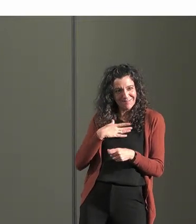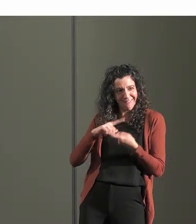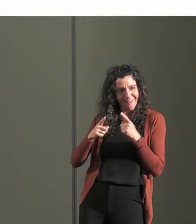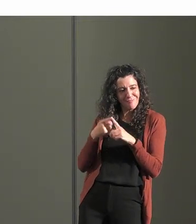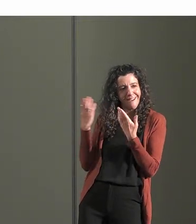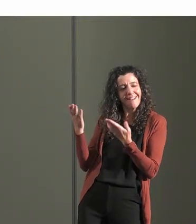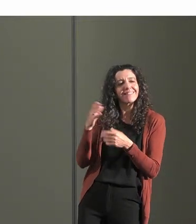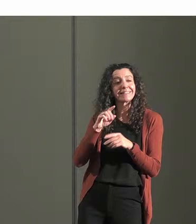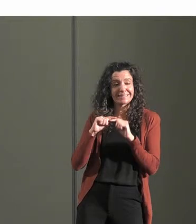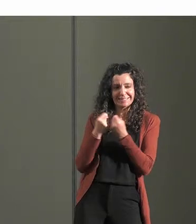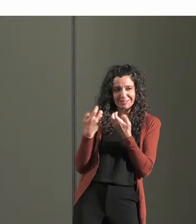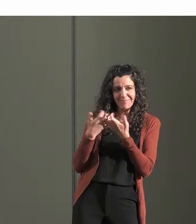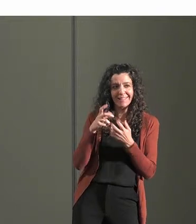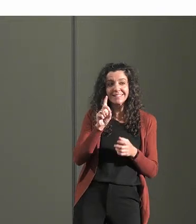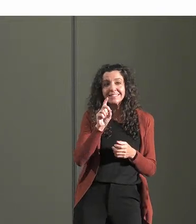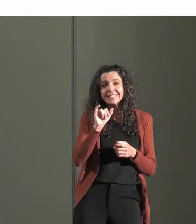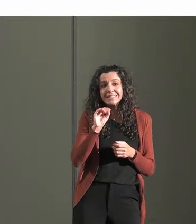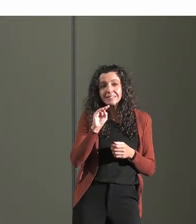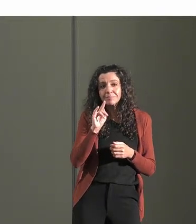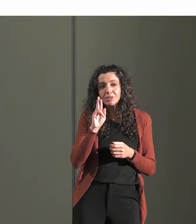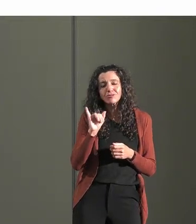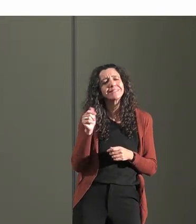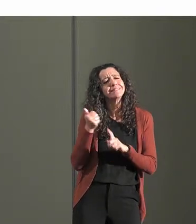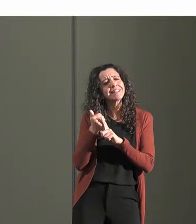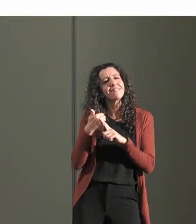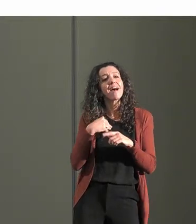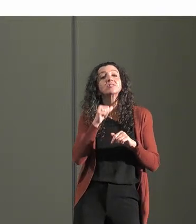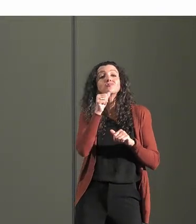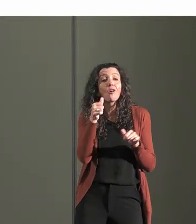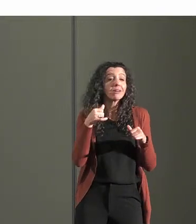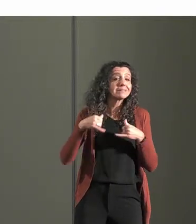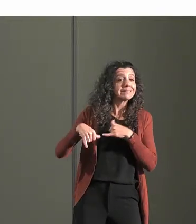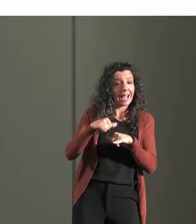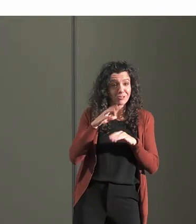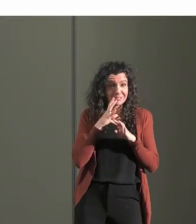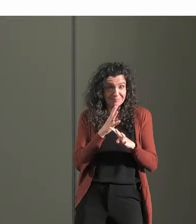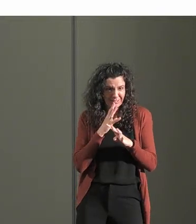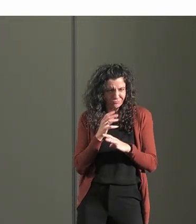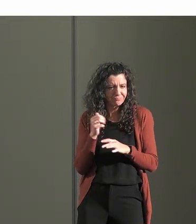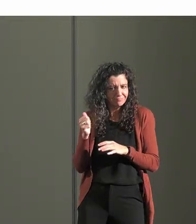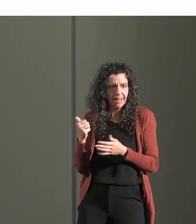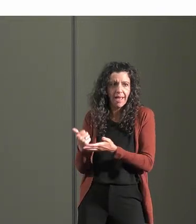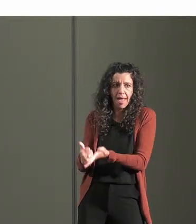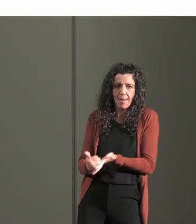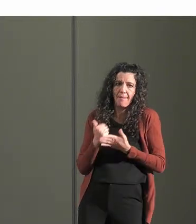and different speech . I have a photo and my friend Demitri.